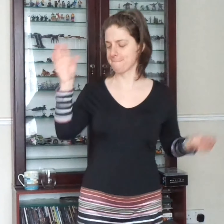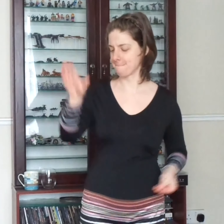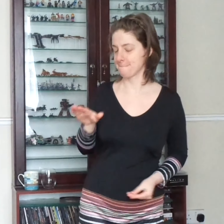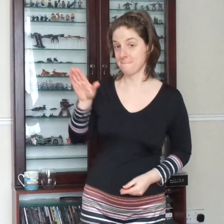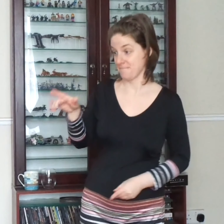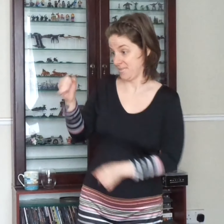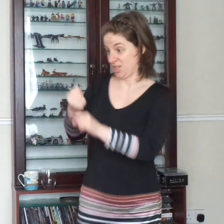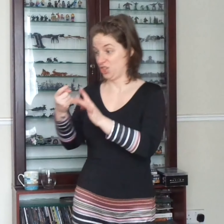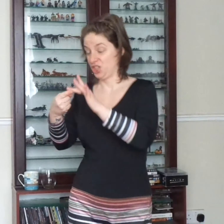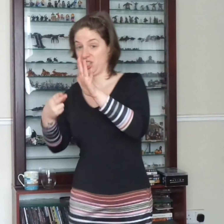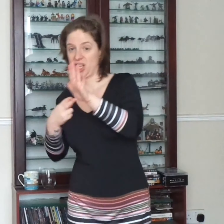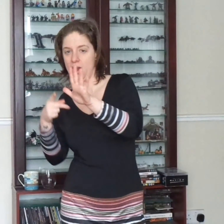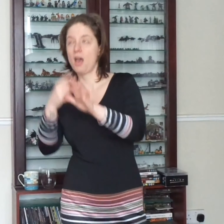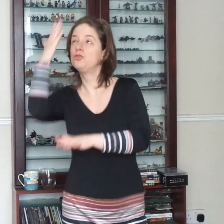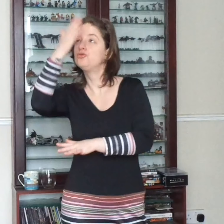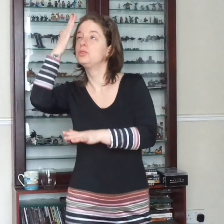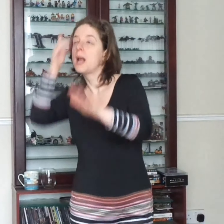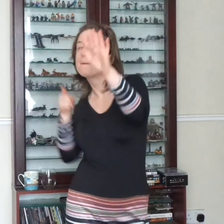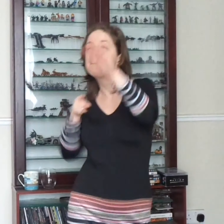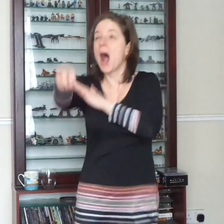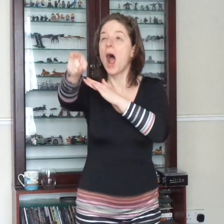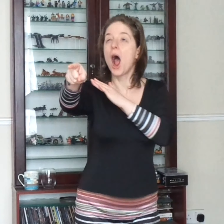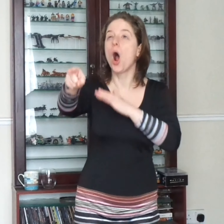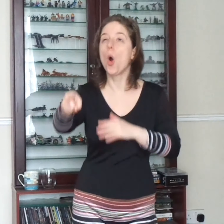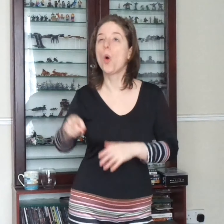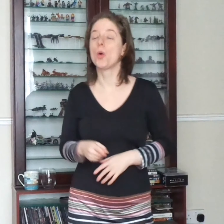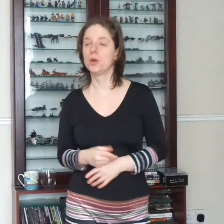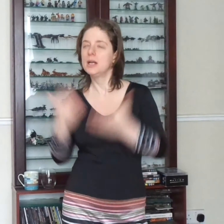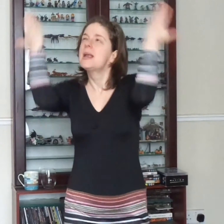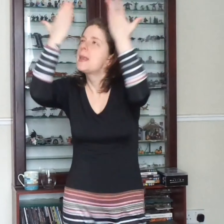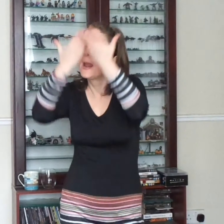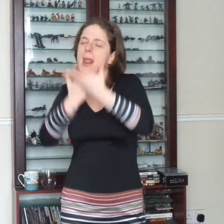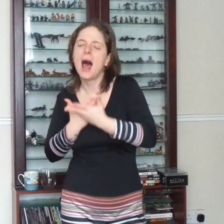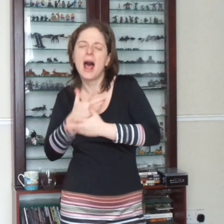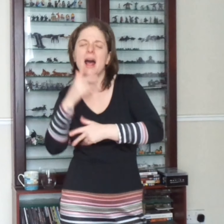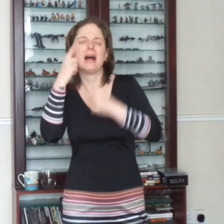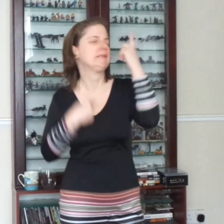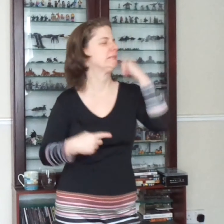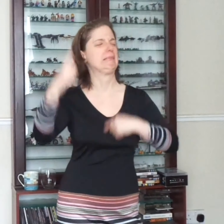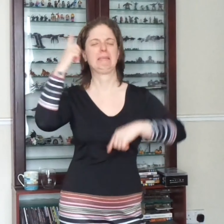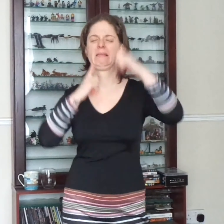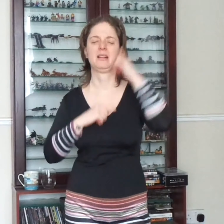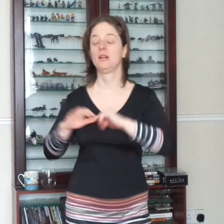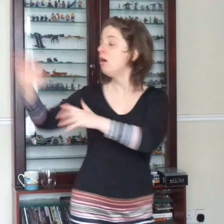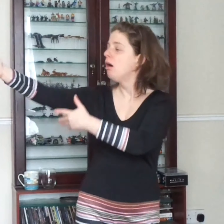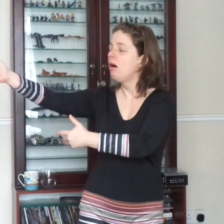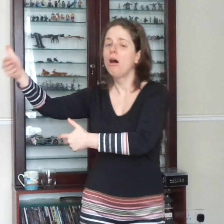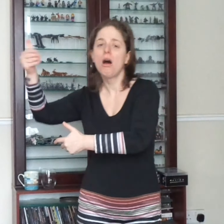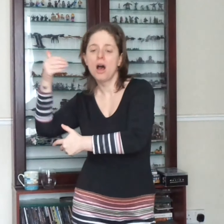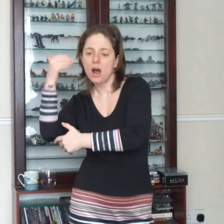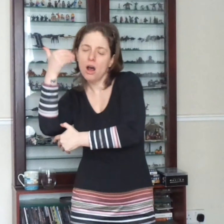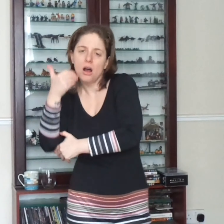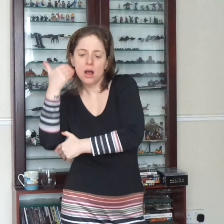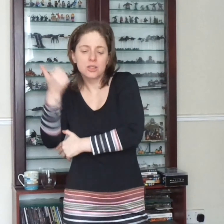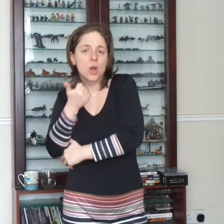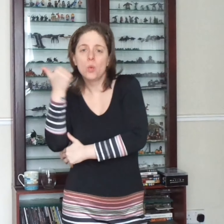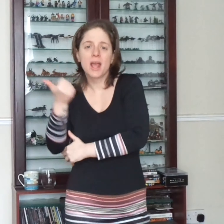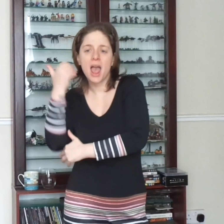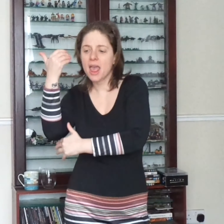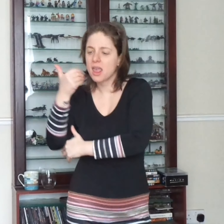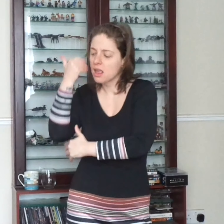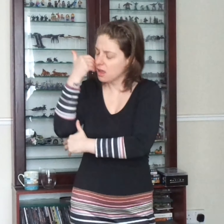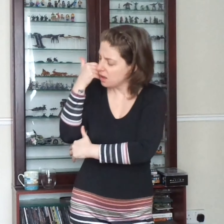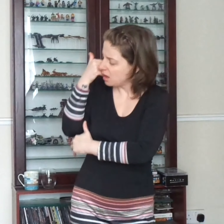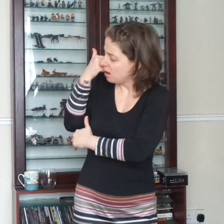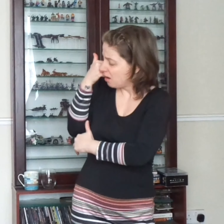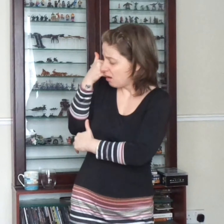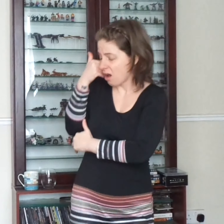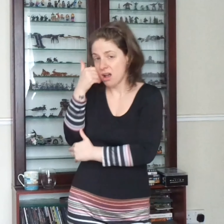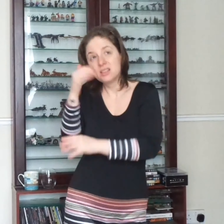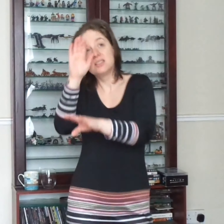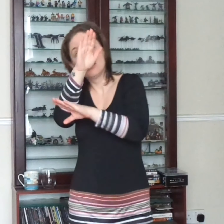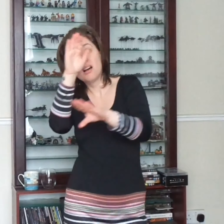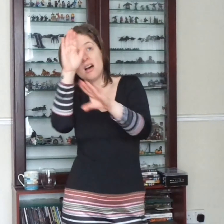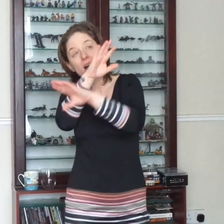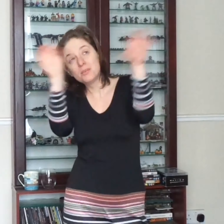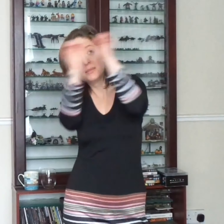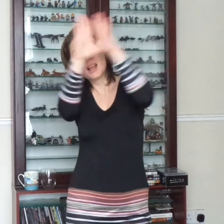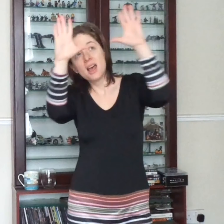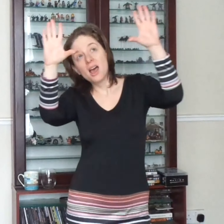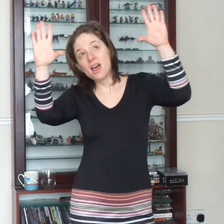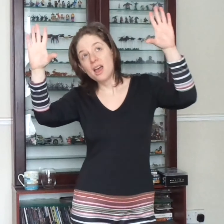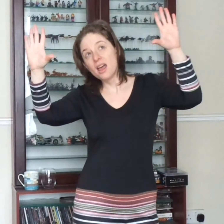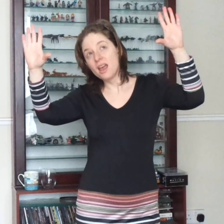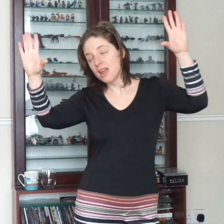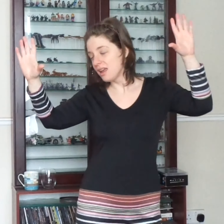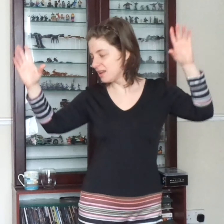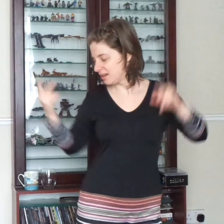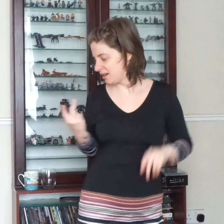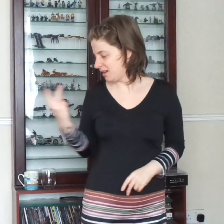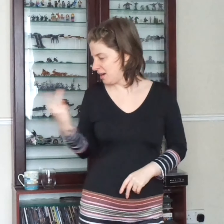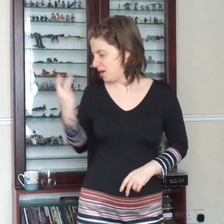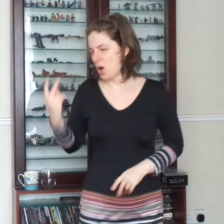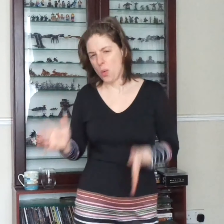Gina dreams of running away, When she cries in the night Tommy whispers "Baby, it's okay, someday